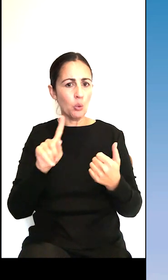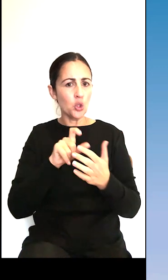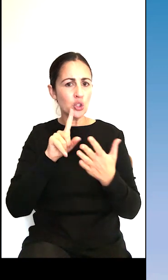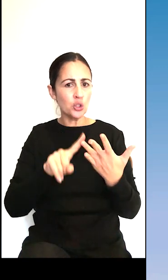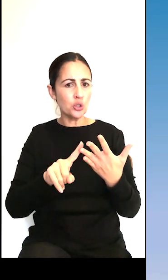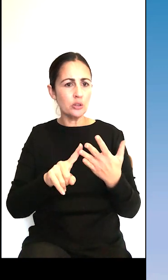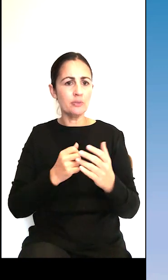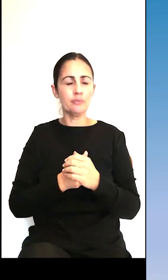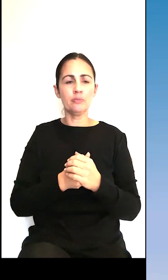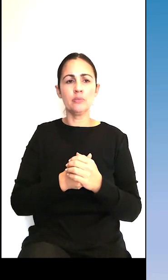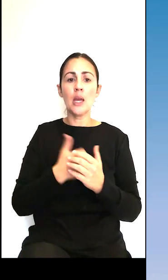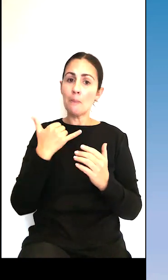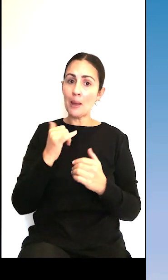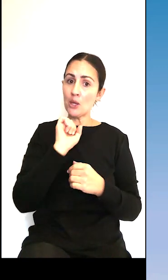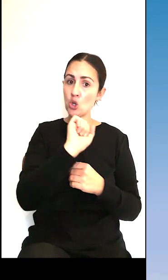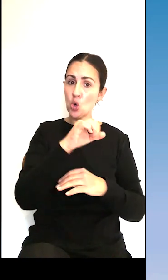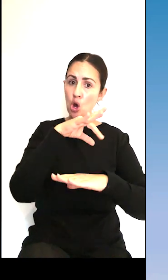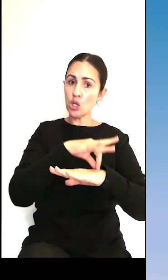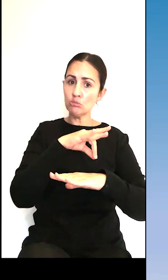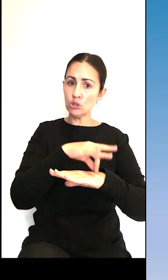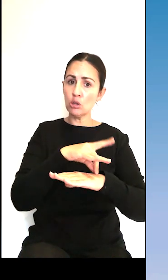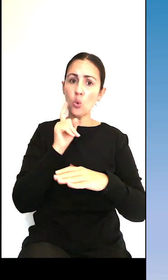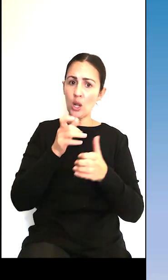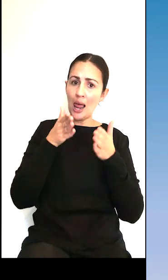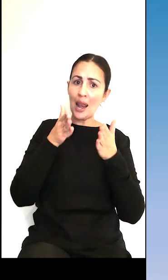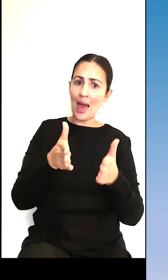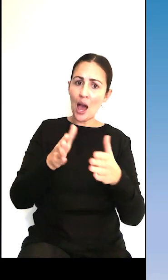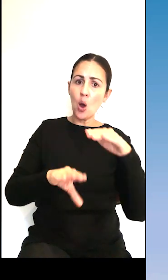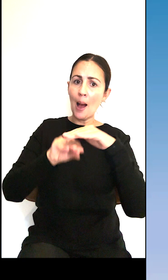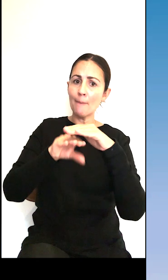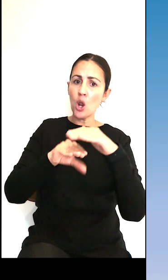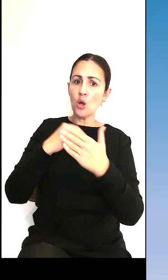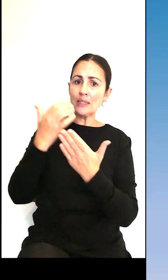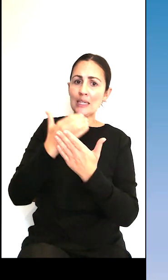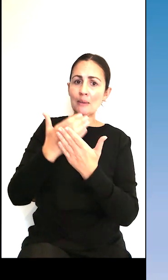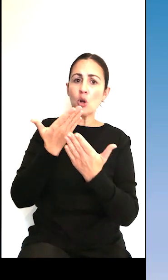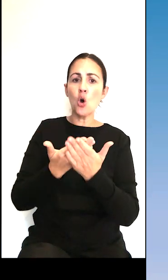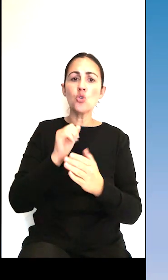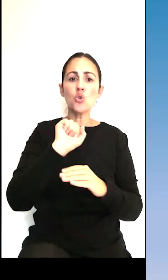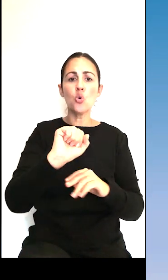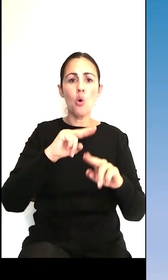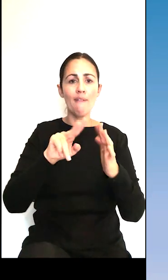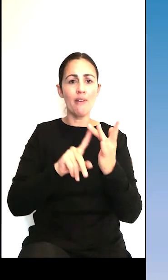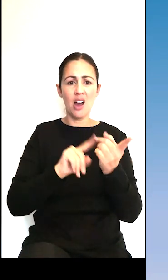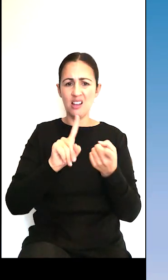the ability to collect patient data like that and have those kind of things on your file, then absolutely you can share it with them.